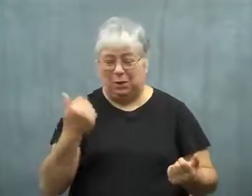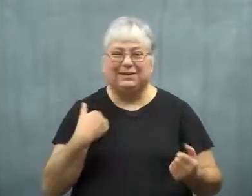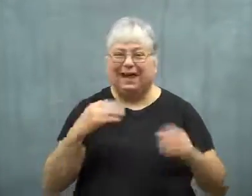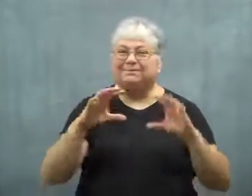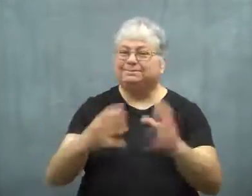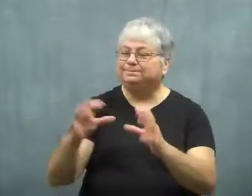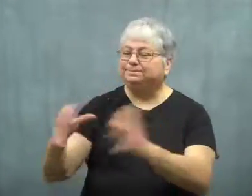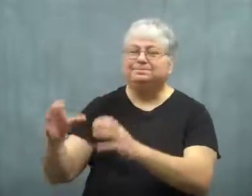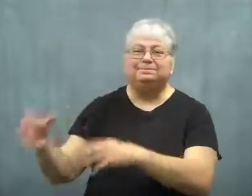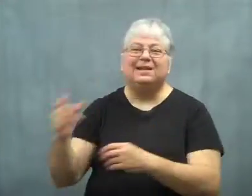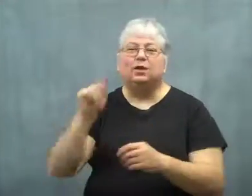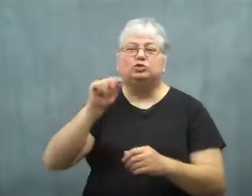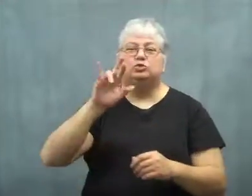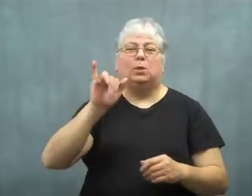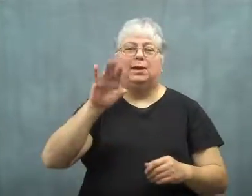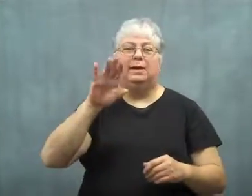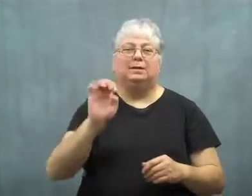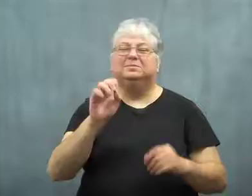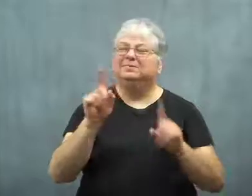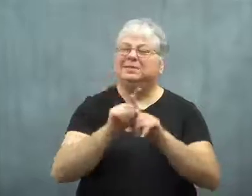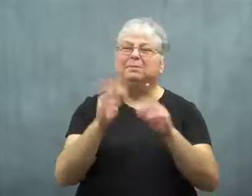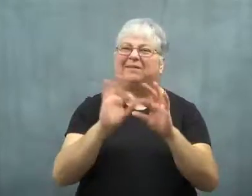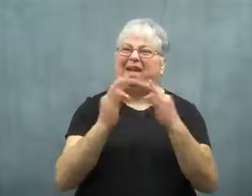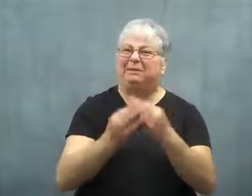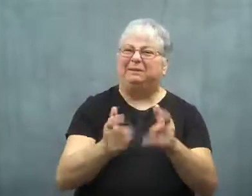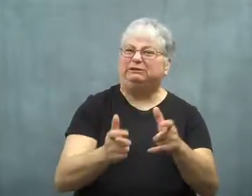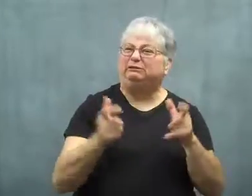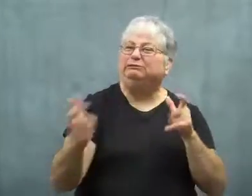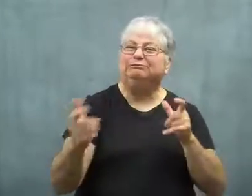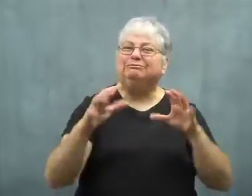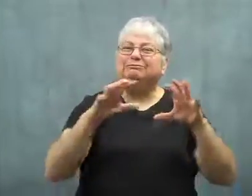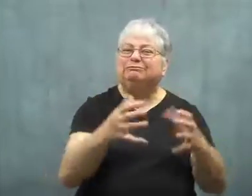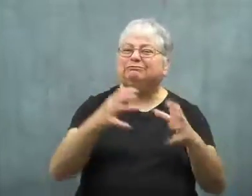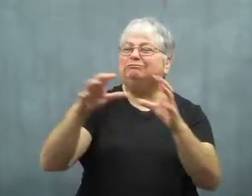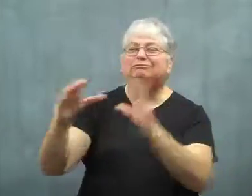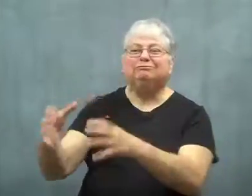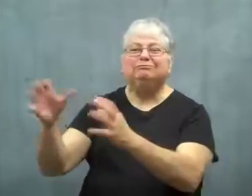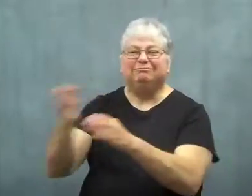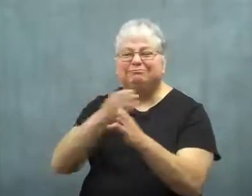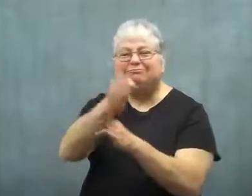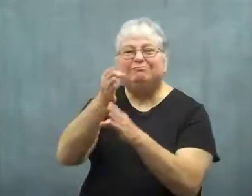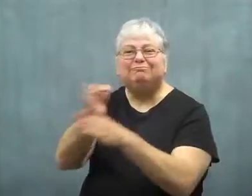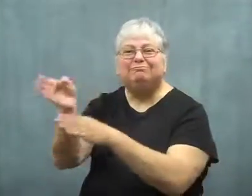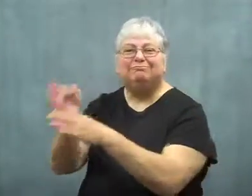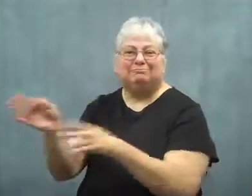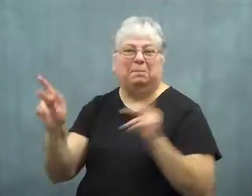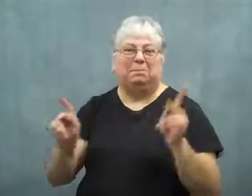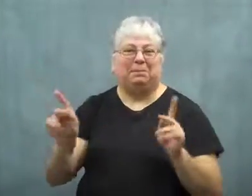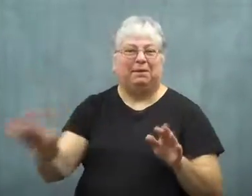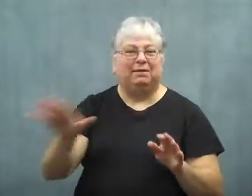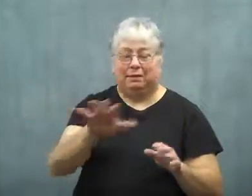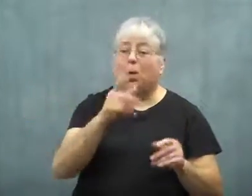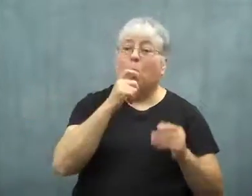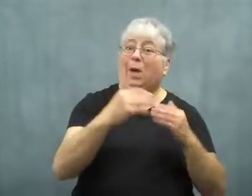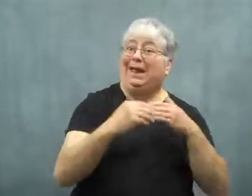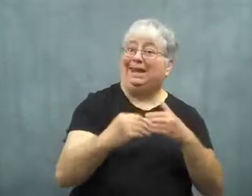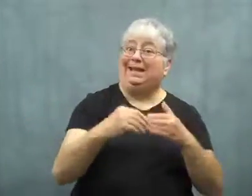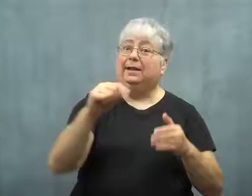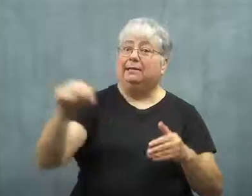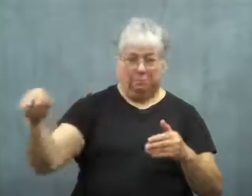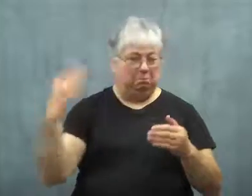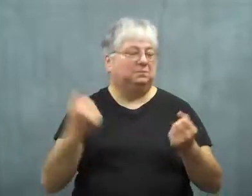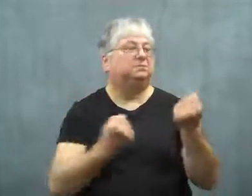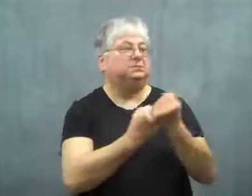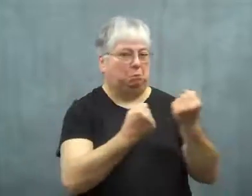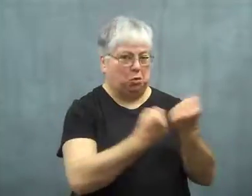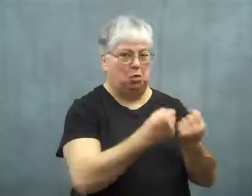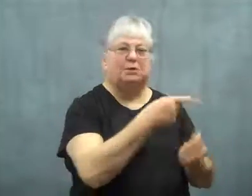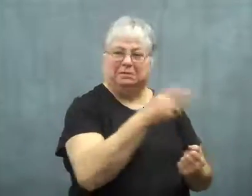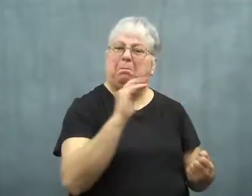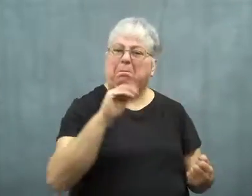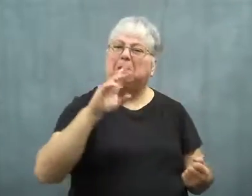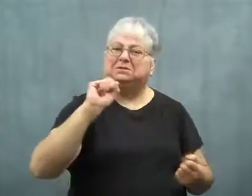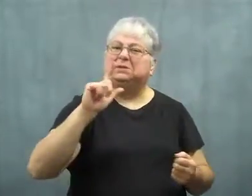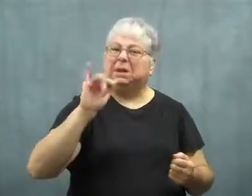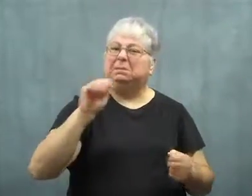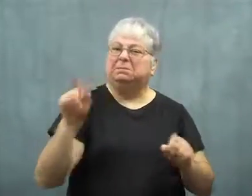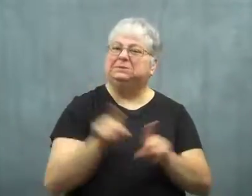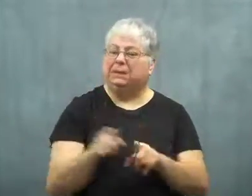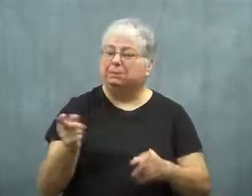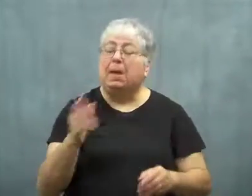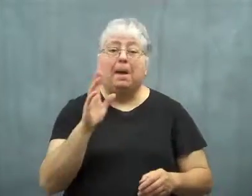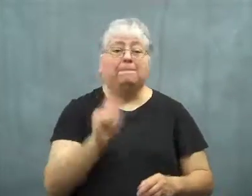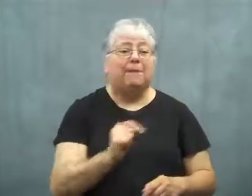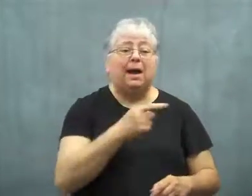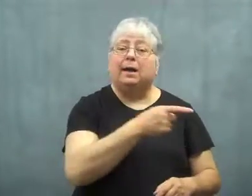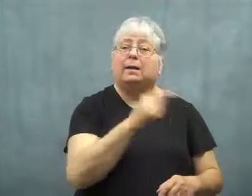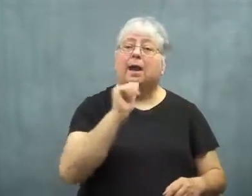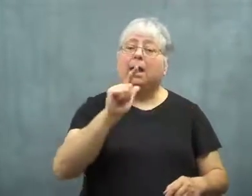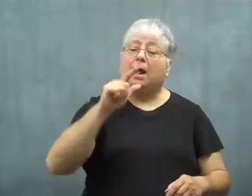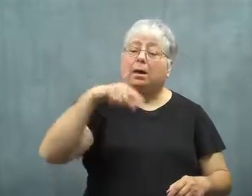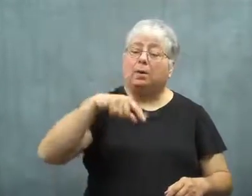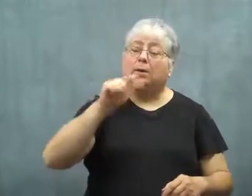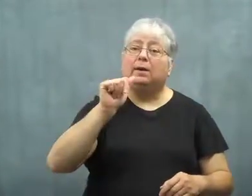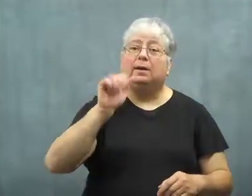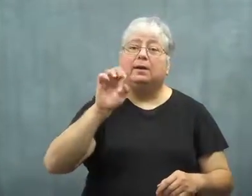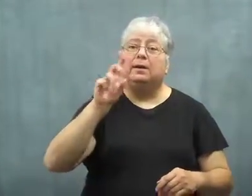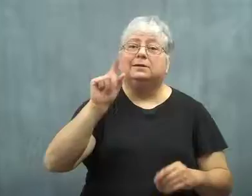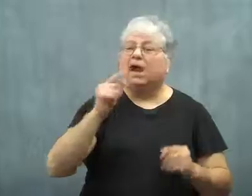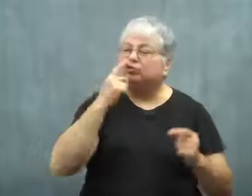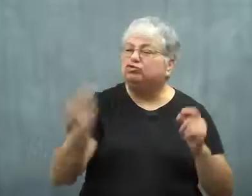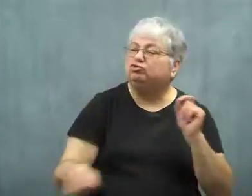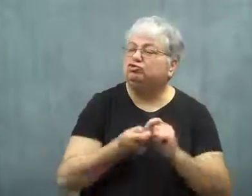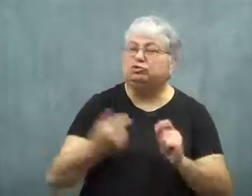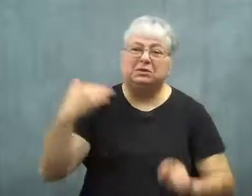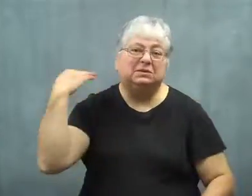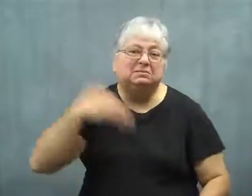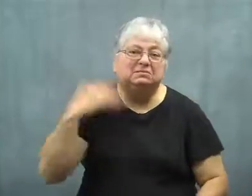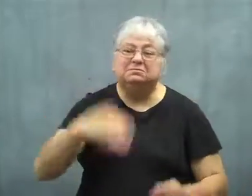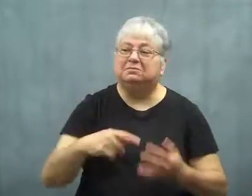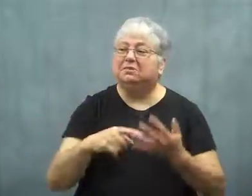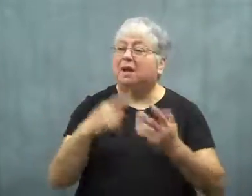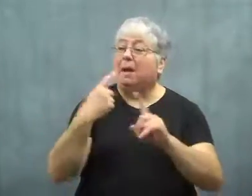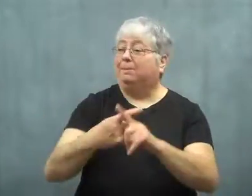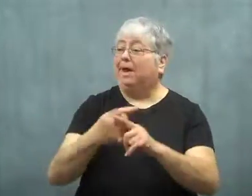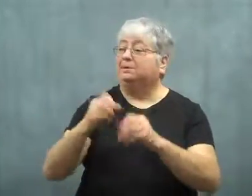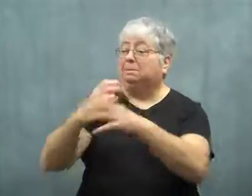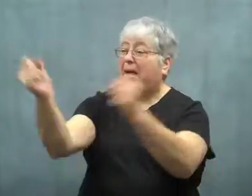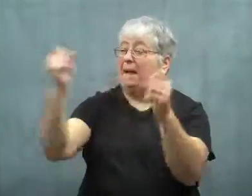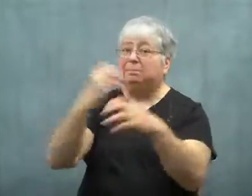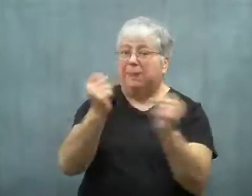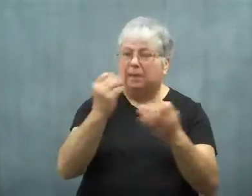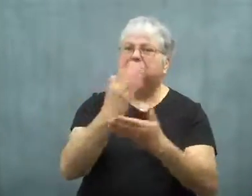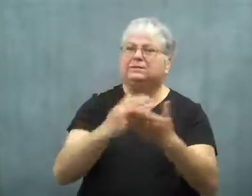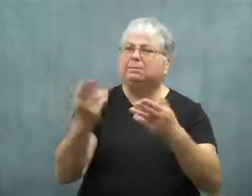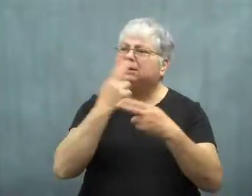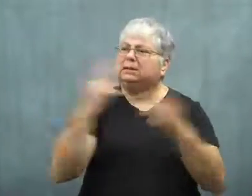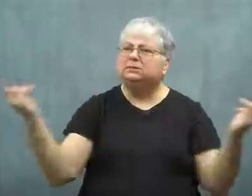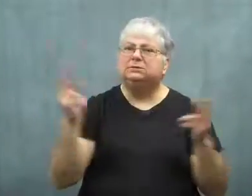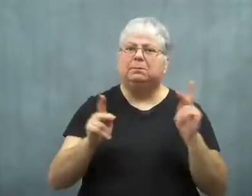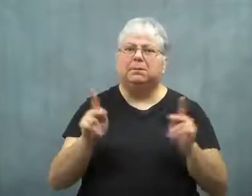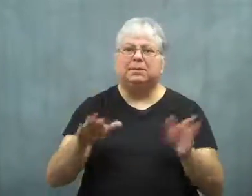There are large tribes in Iraq with Muslim leaders who did support Al Qaeda.